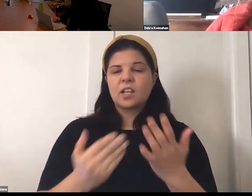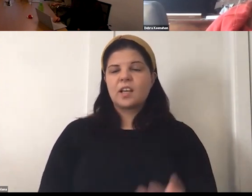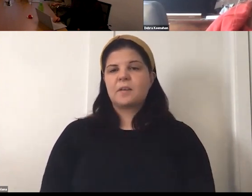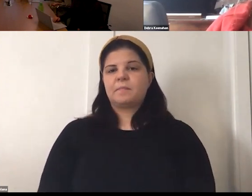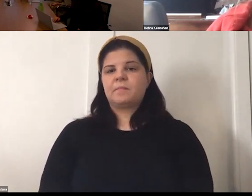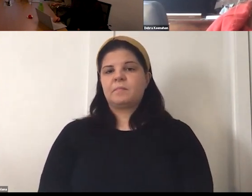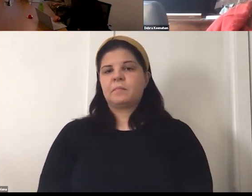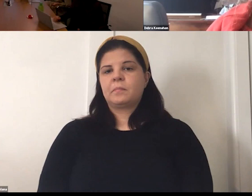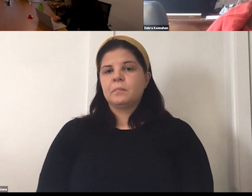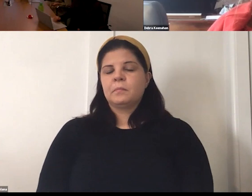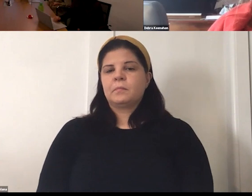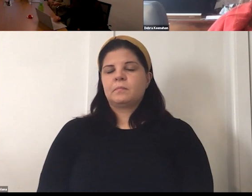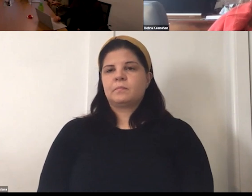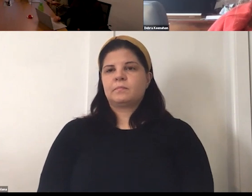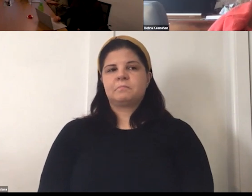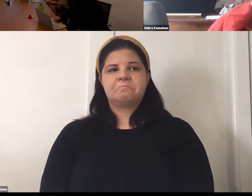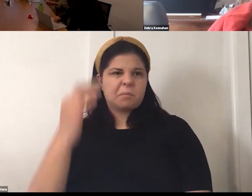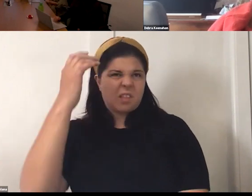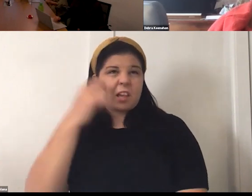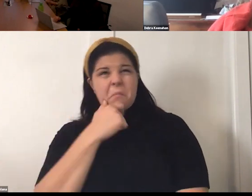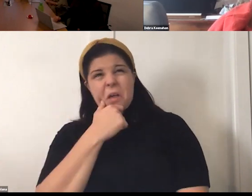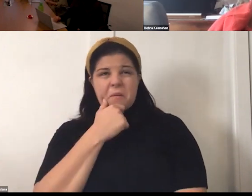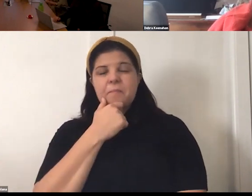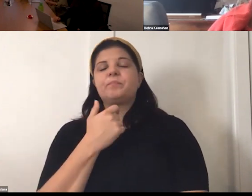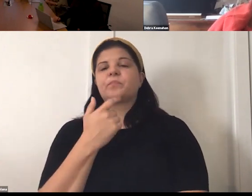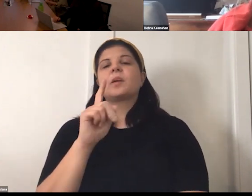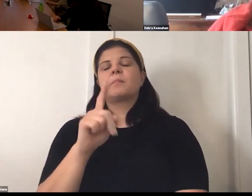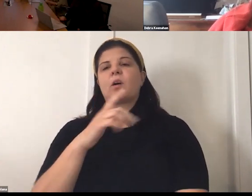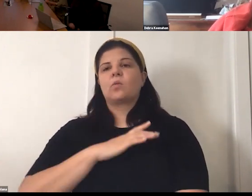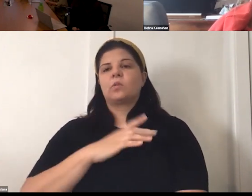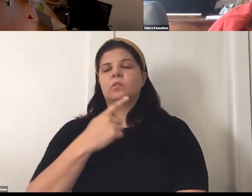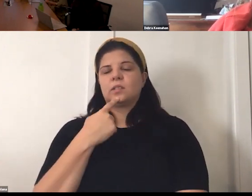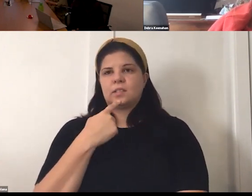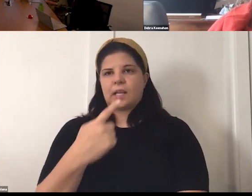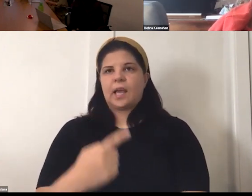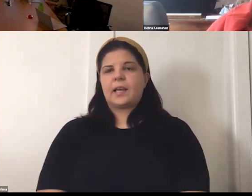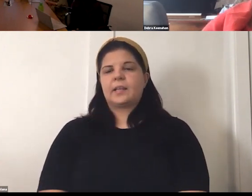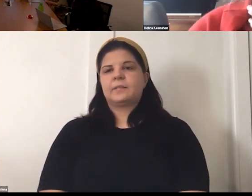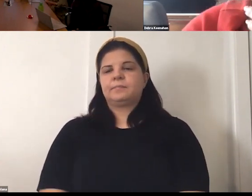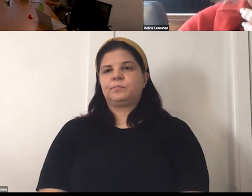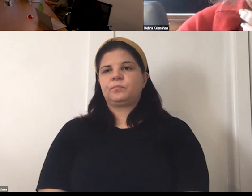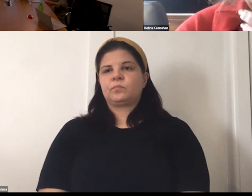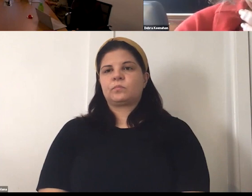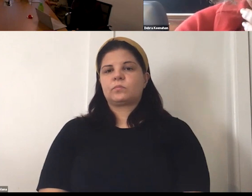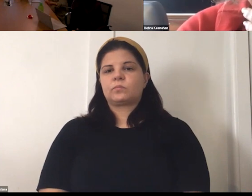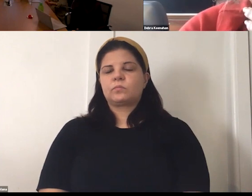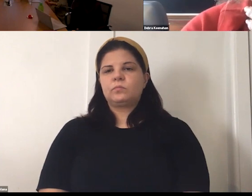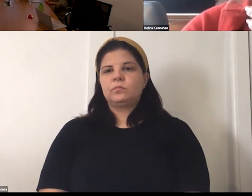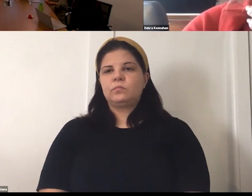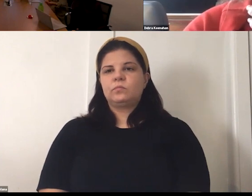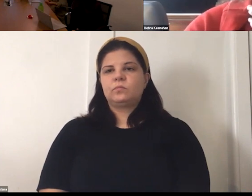While you're thinking about that - I don't think I need to describe myself